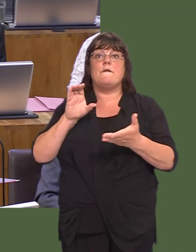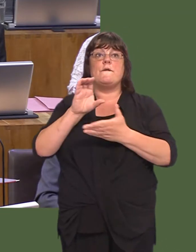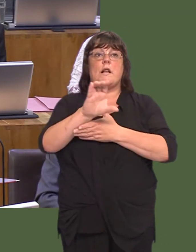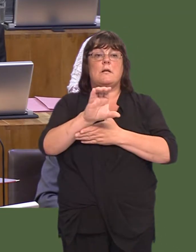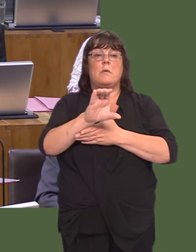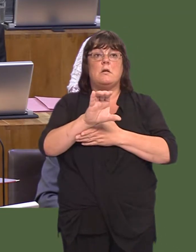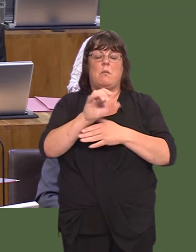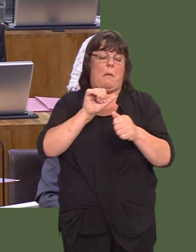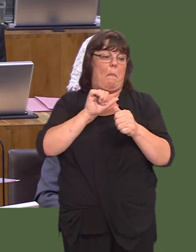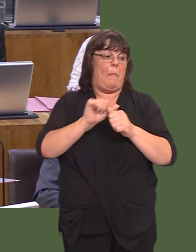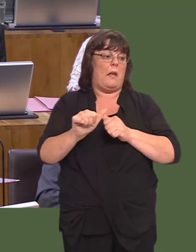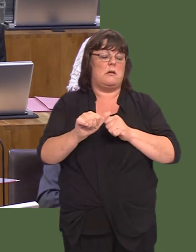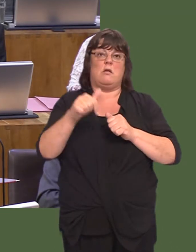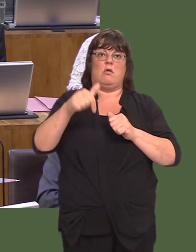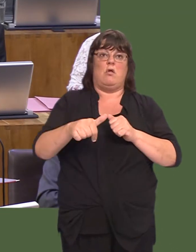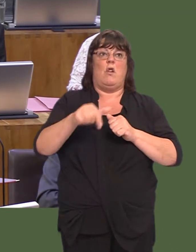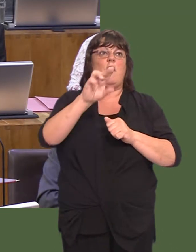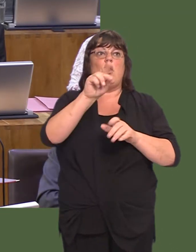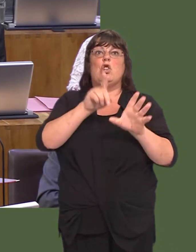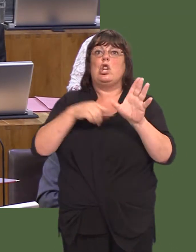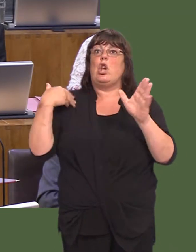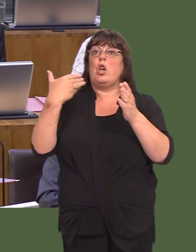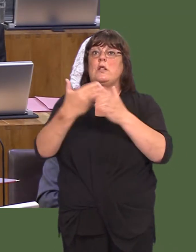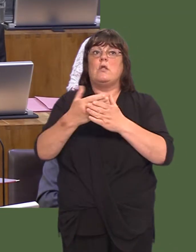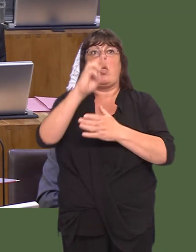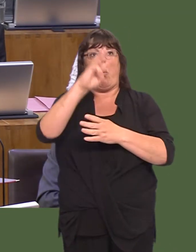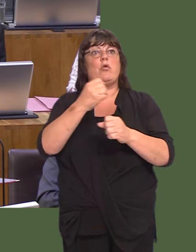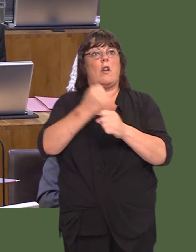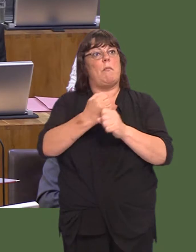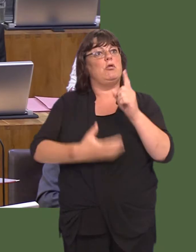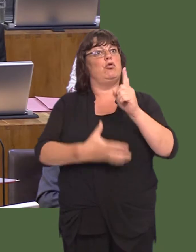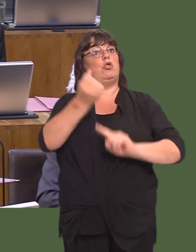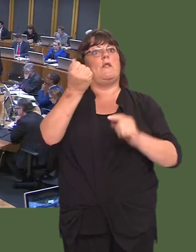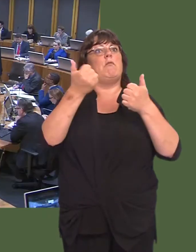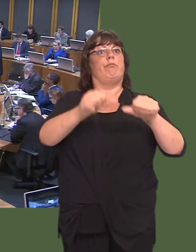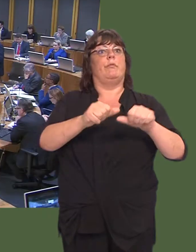best foreign investment figures for 30 years last yearóthis Welsh Government is delivering. Vikki Howells: 5.